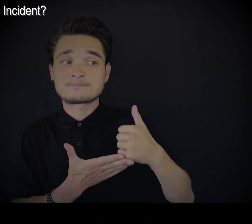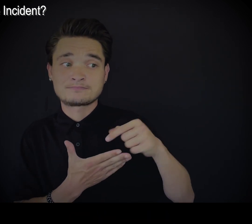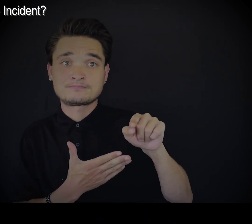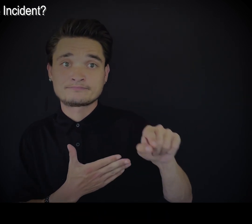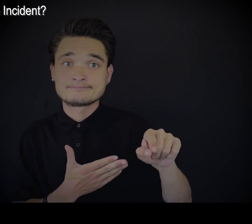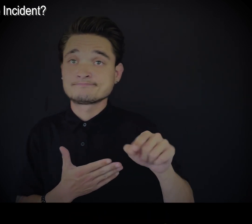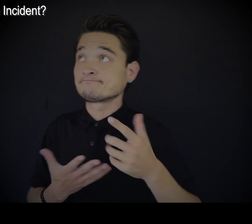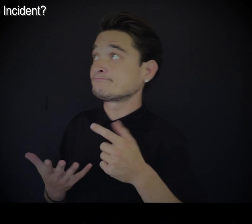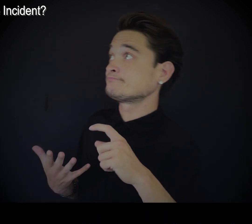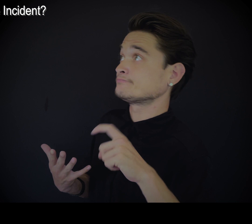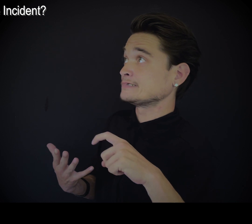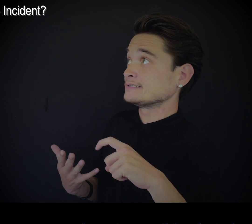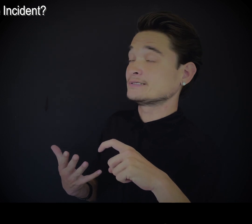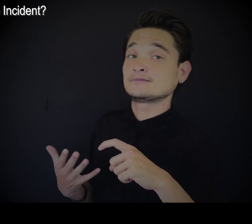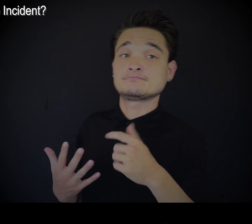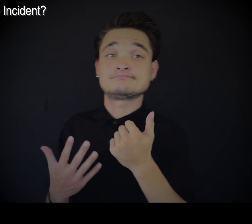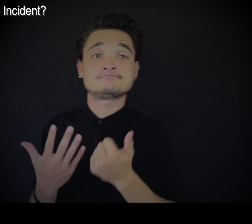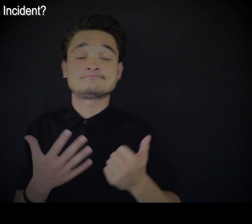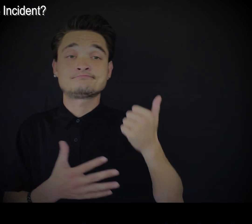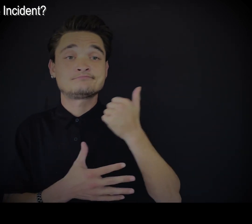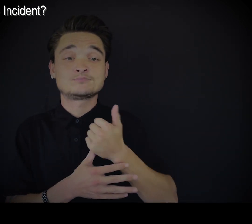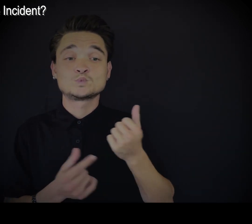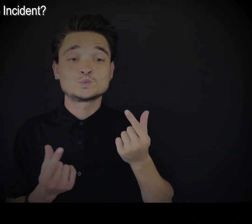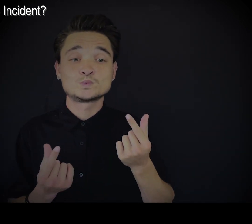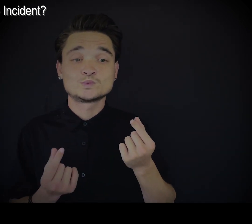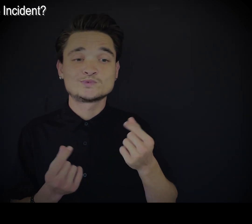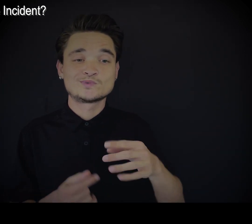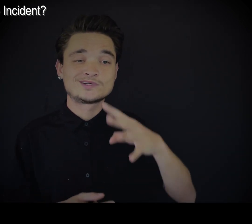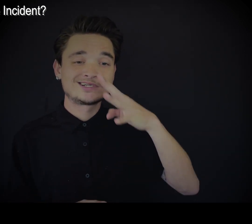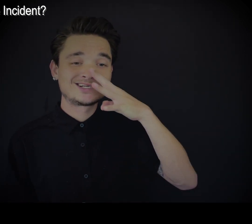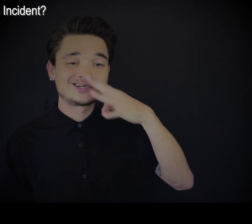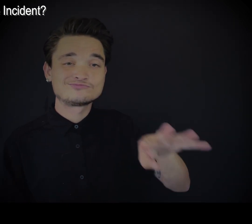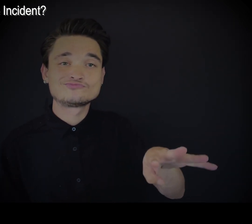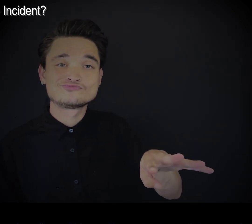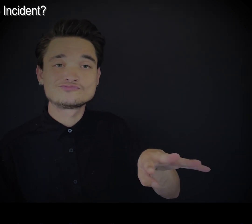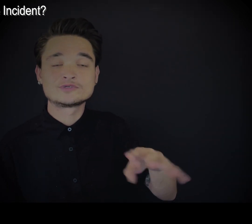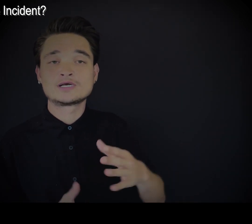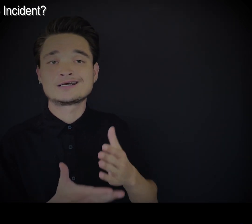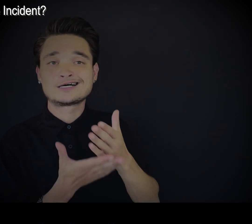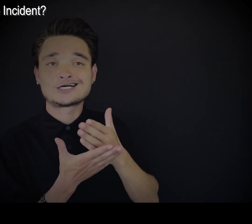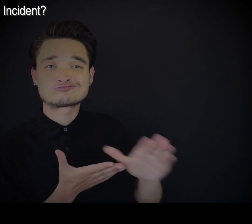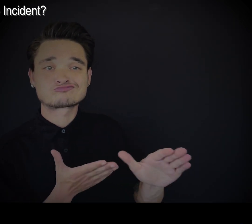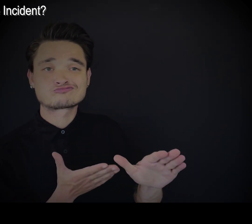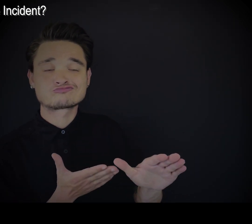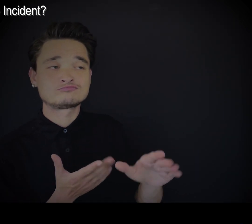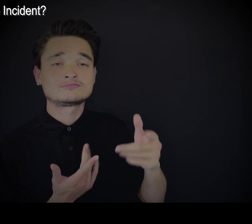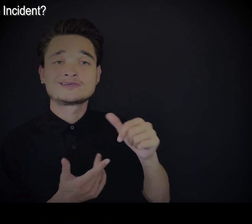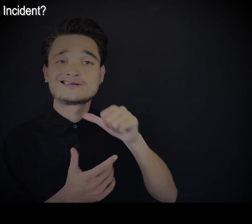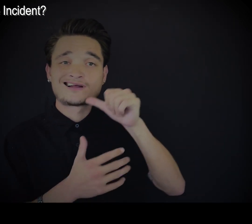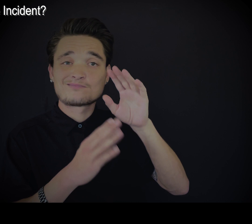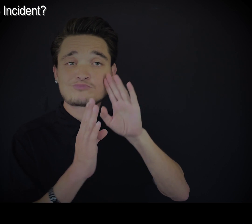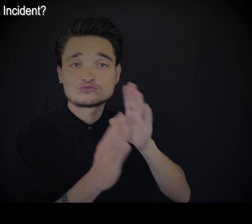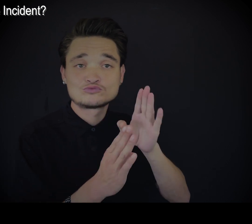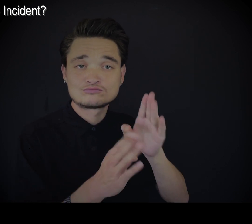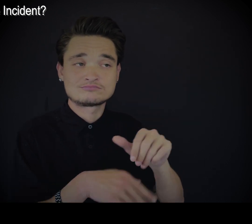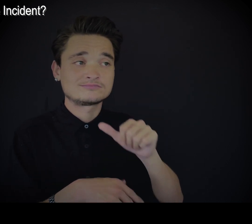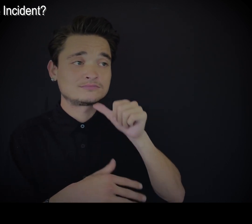or serious or protracted impairment of the physical, mental, or emotional condition of a person receiving services.